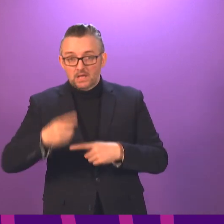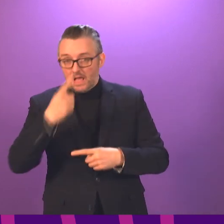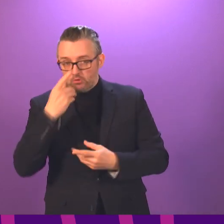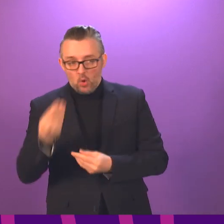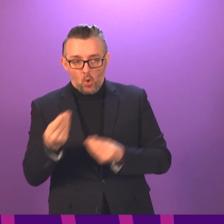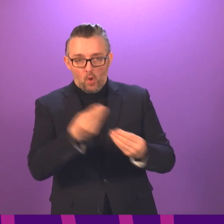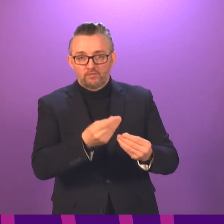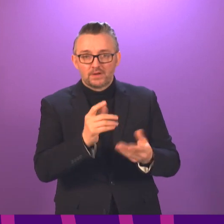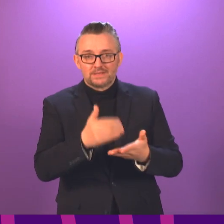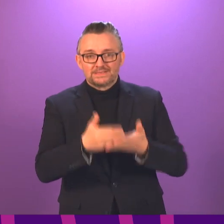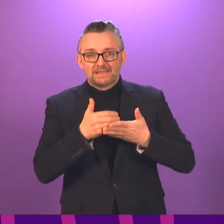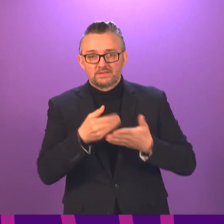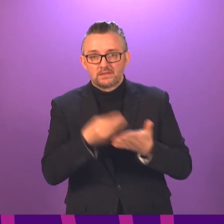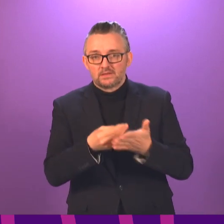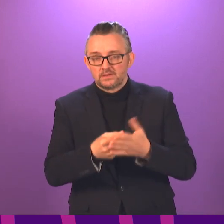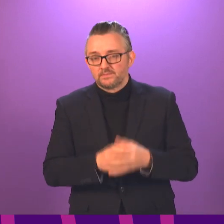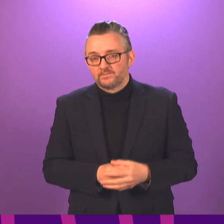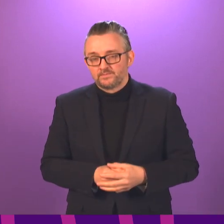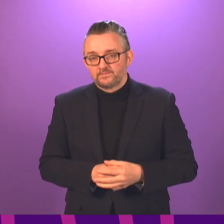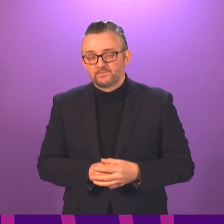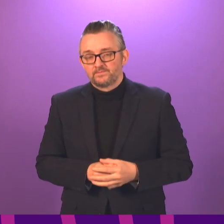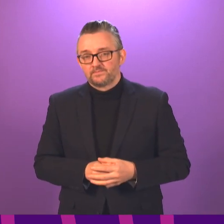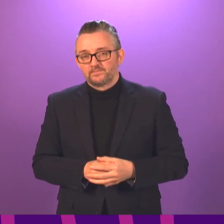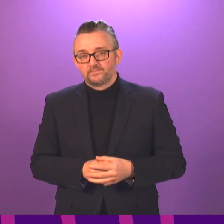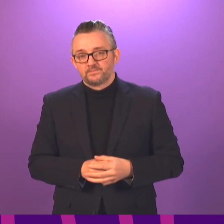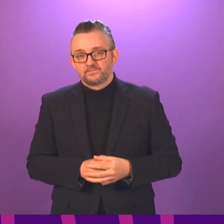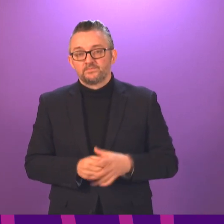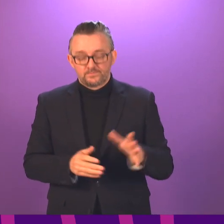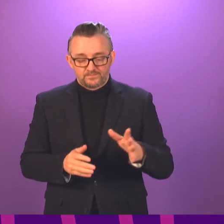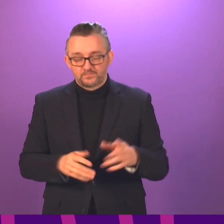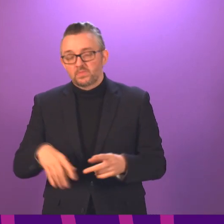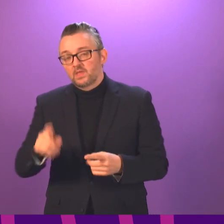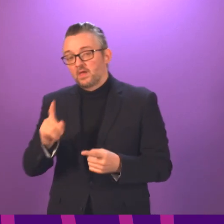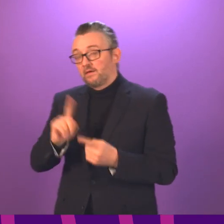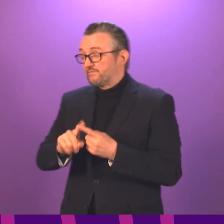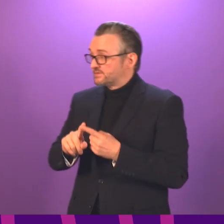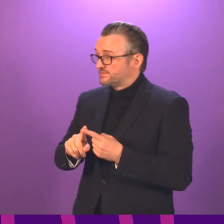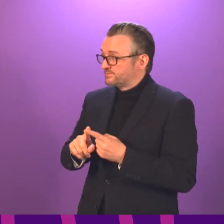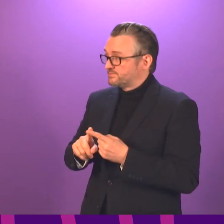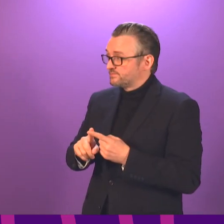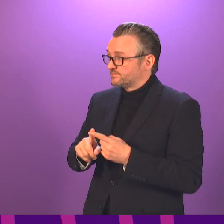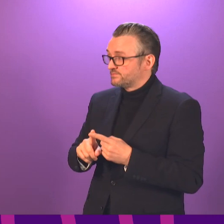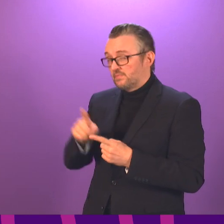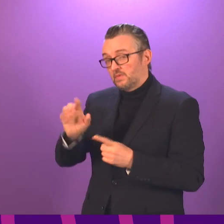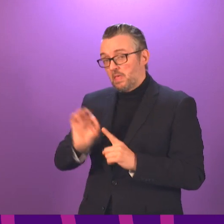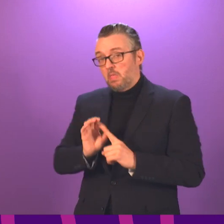The First Minister: That is an important point. I understand how